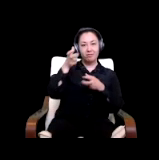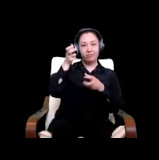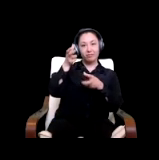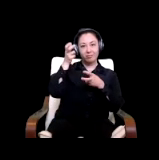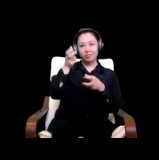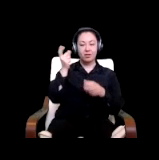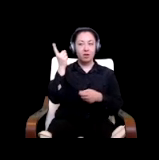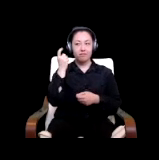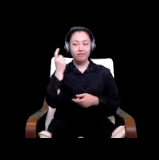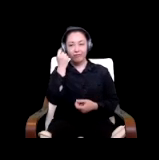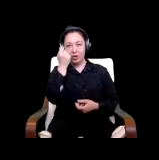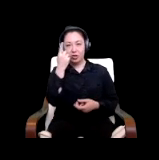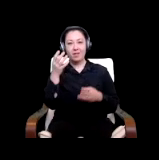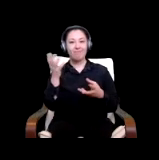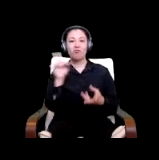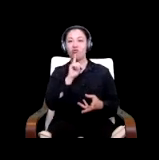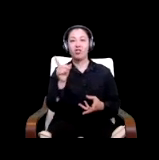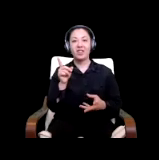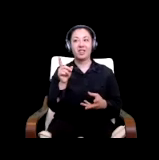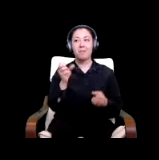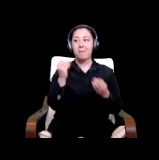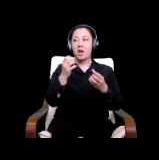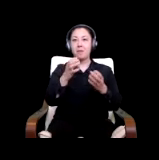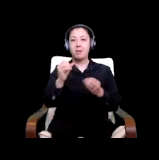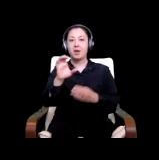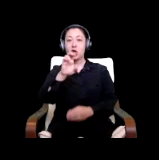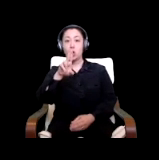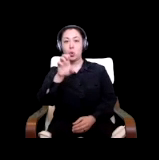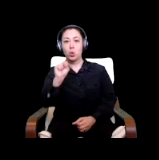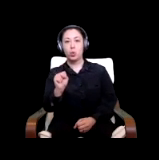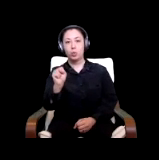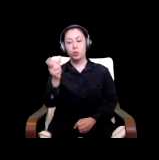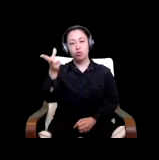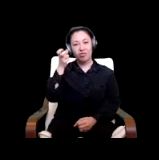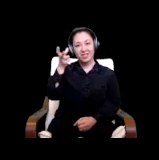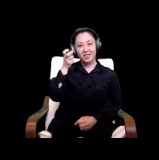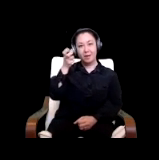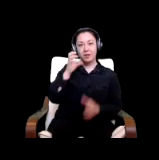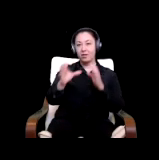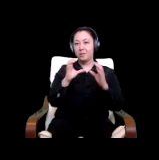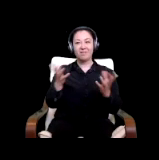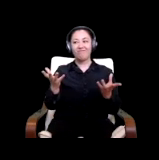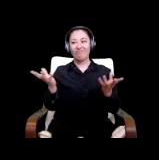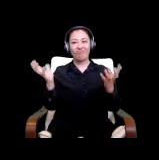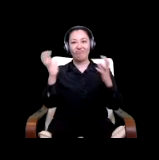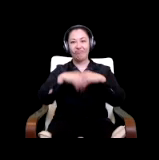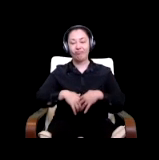missing cues for the receptive communication.